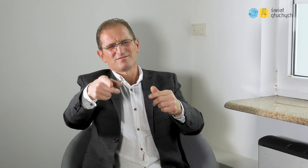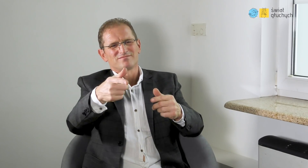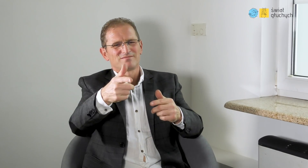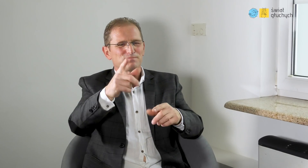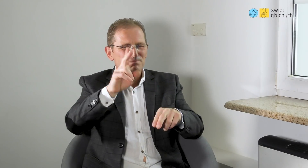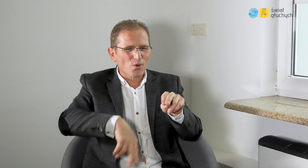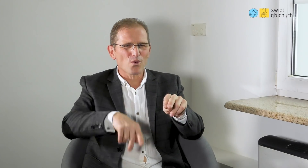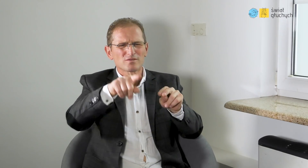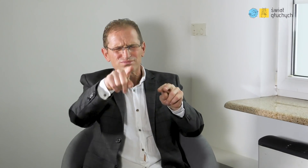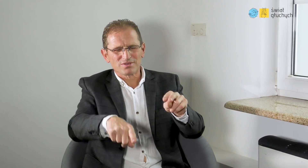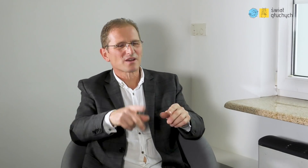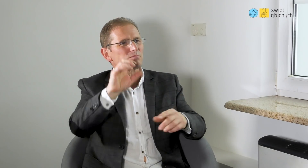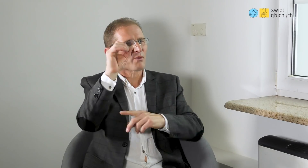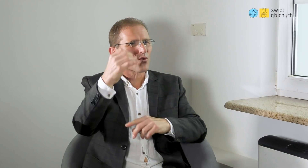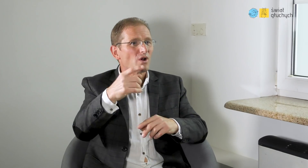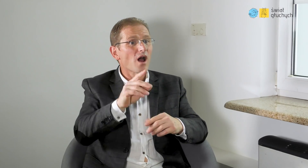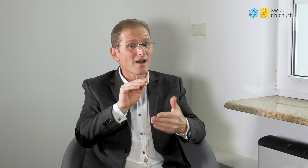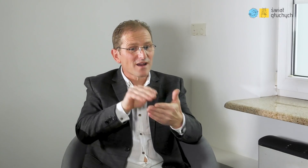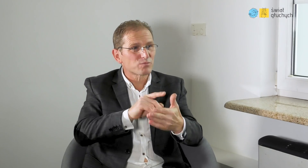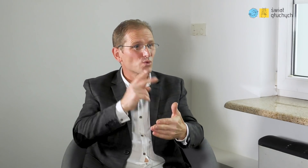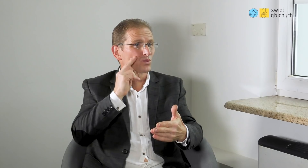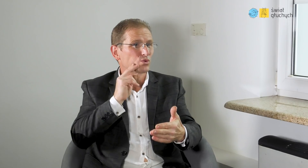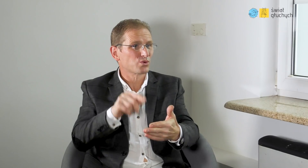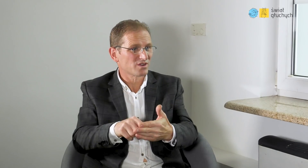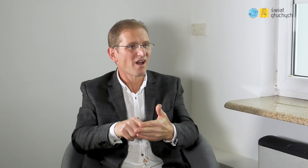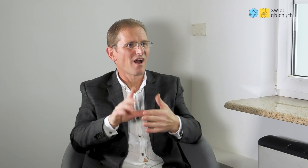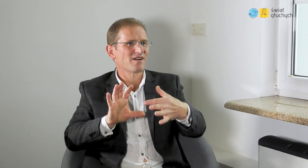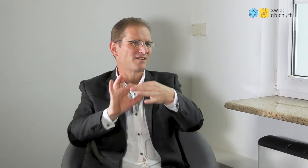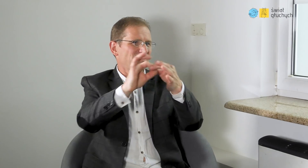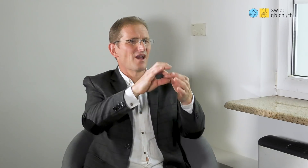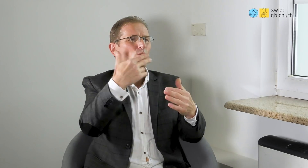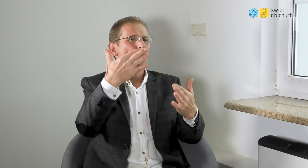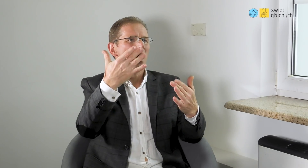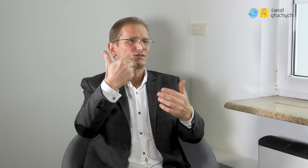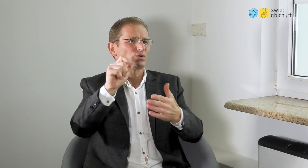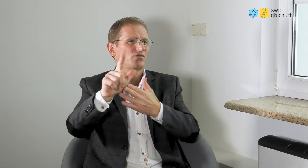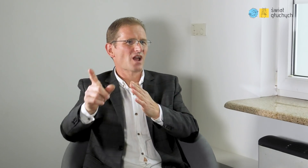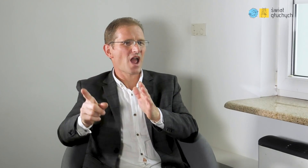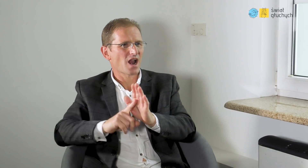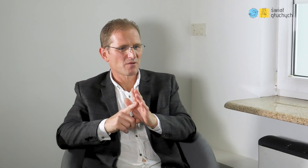Emergency numbers should be adapted for the deaf.